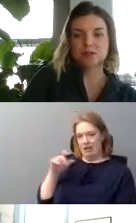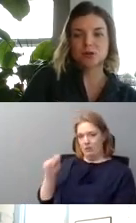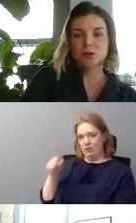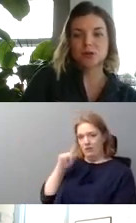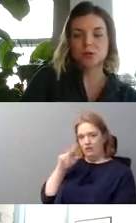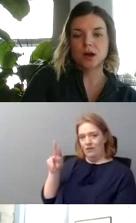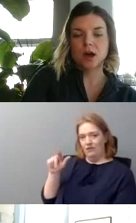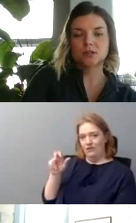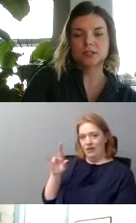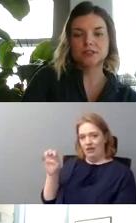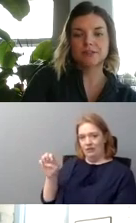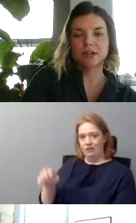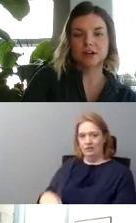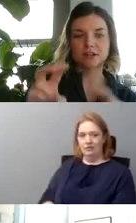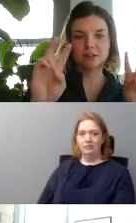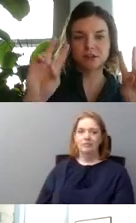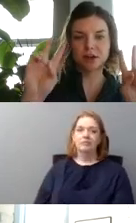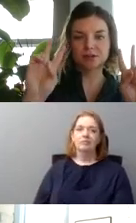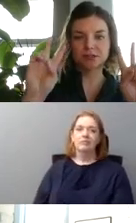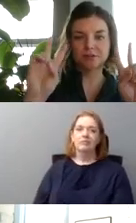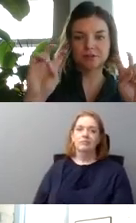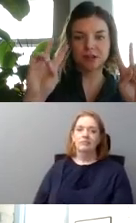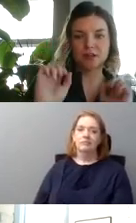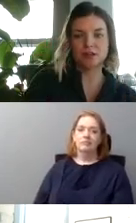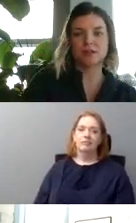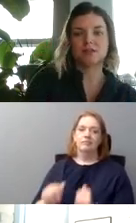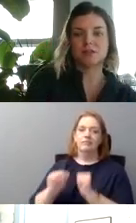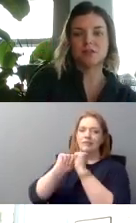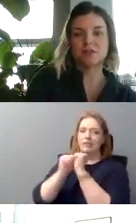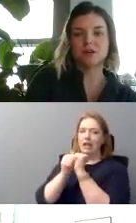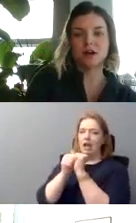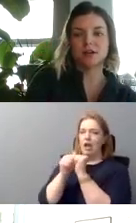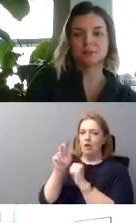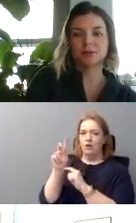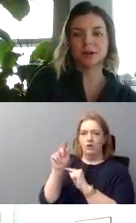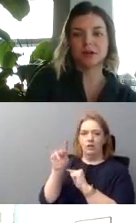So how does the David Ireland house fit in to the overall HAHS program,